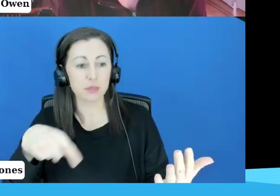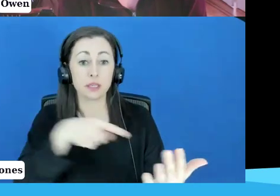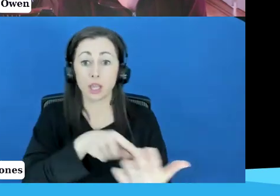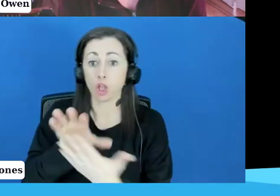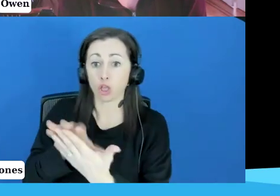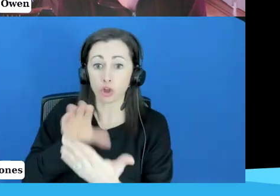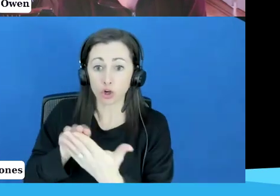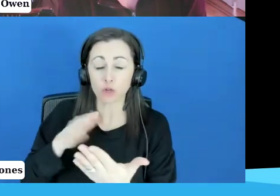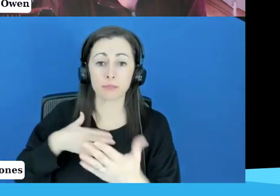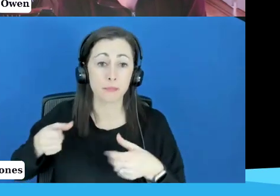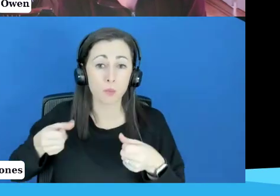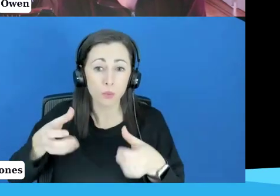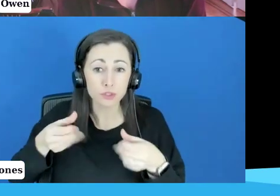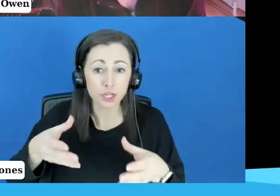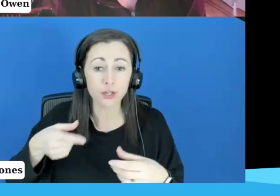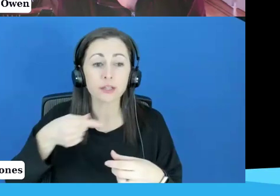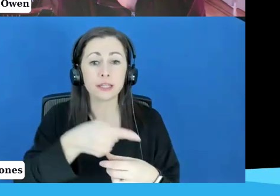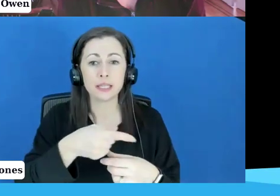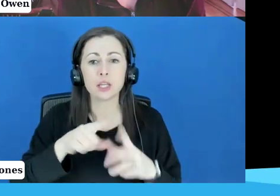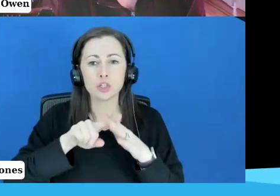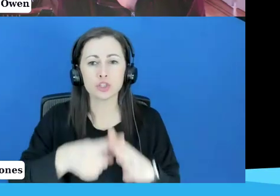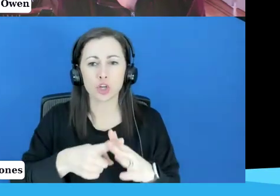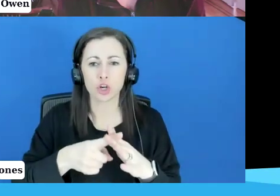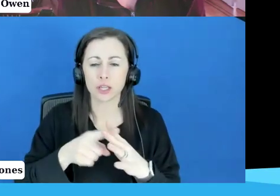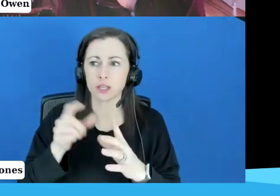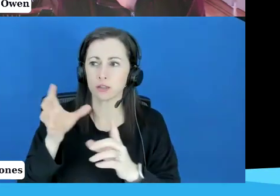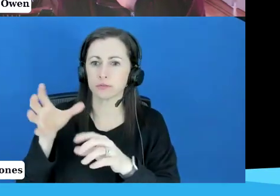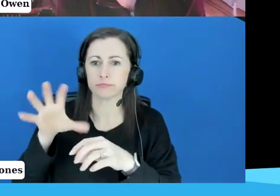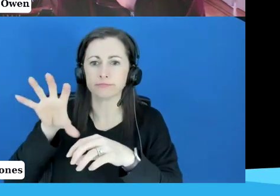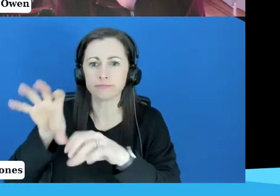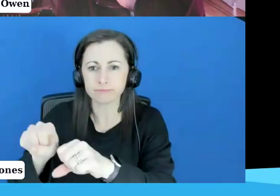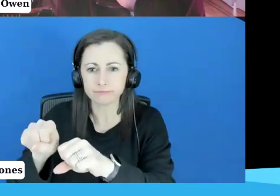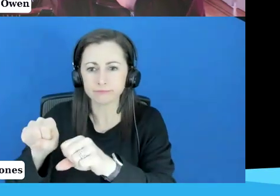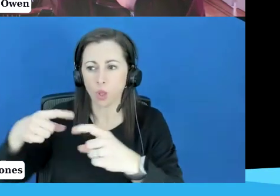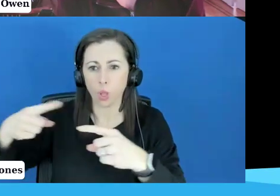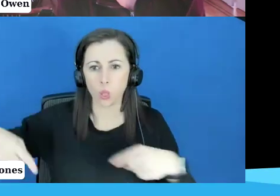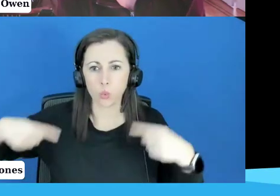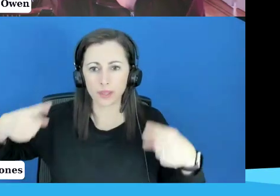He started holding his fingers lightly against the tread on my wheels while I rolled him in soothing circles.